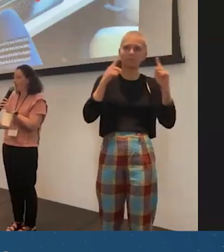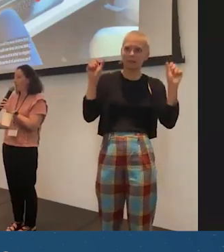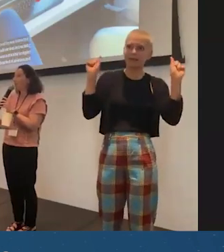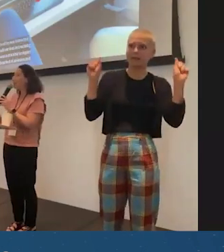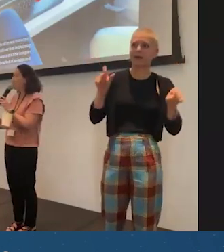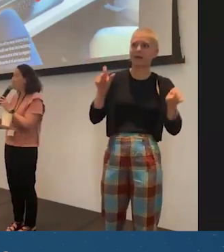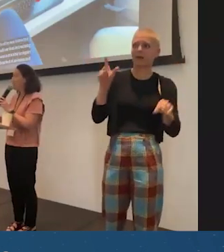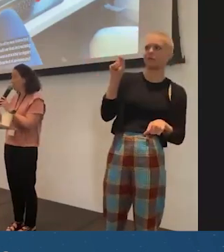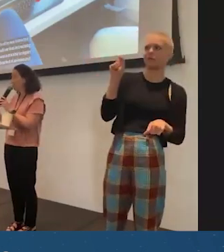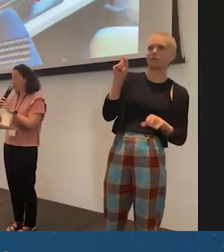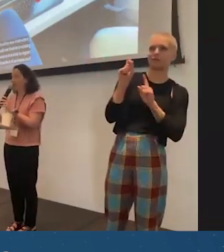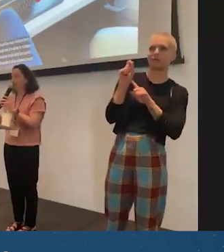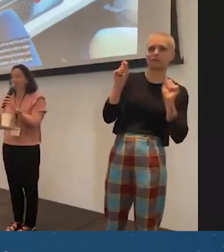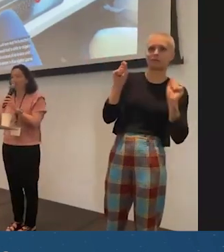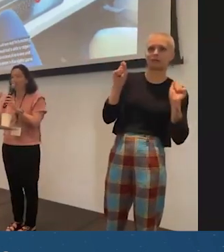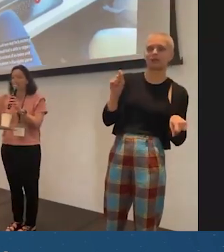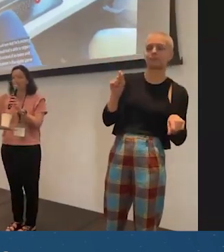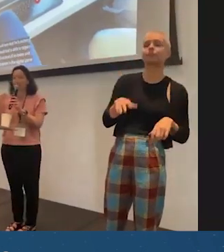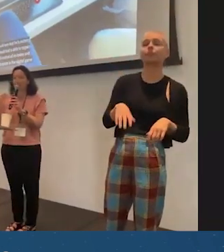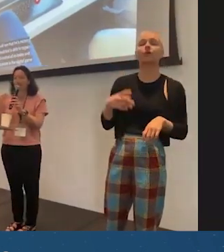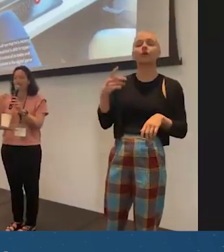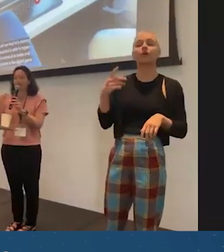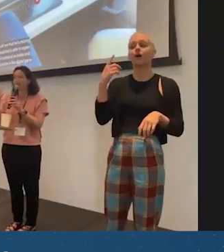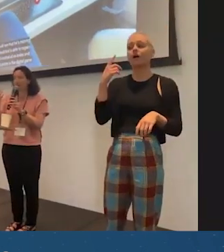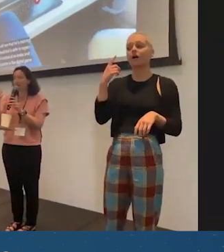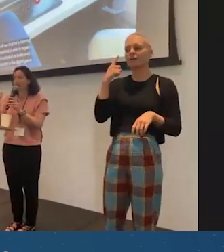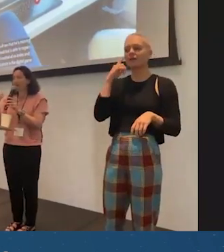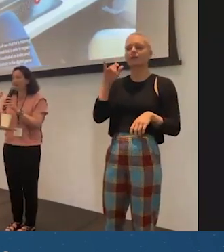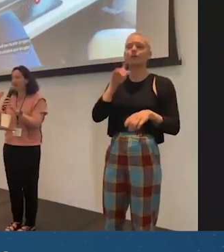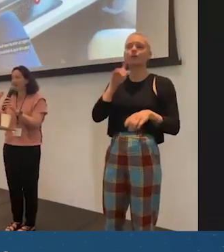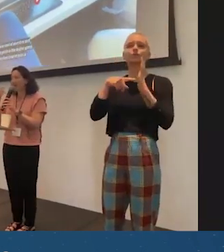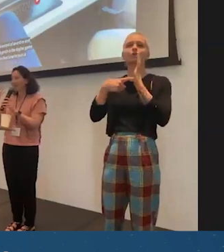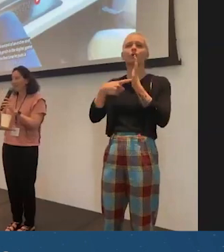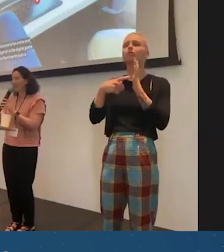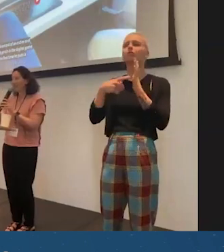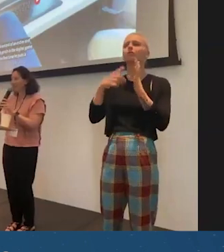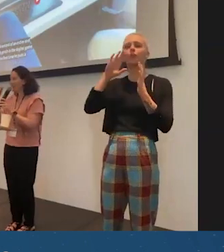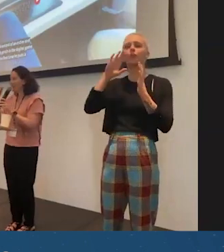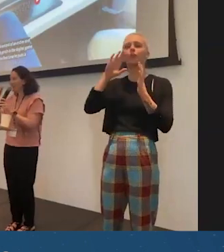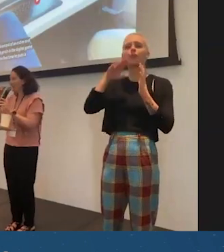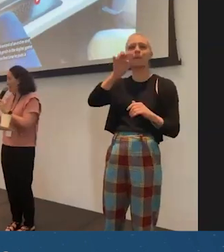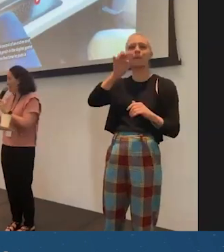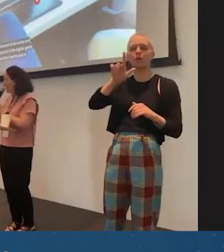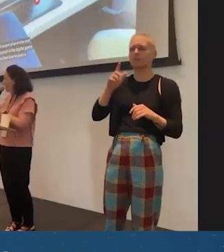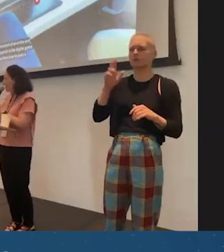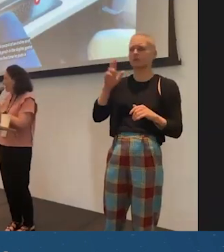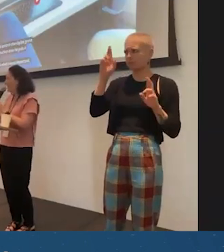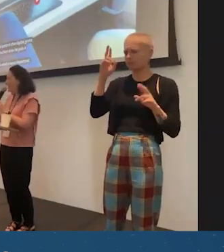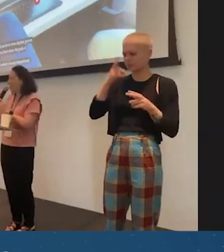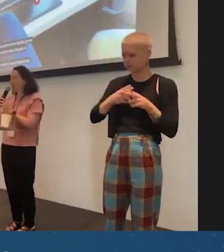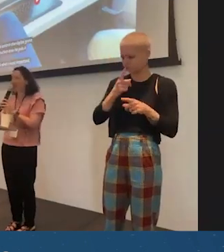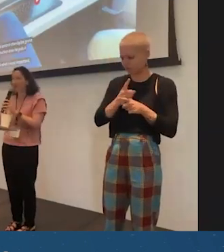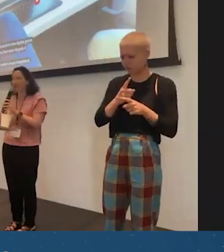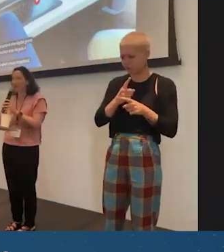I think what's most important-- and this speaks to some of the points that Meryl, and I think, I'm sorry if I get the names wrong, but Sunny and Jesse were talking about